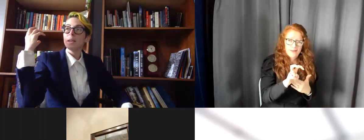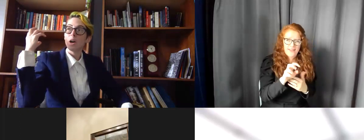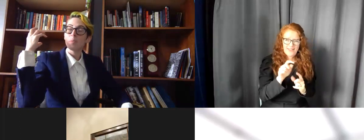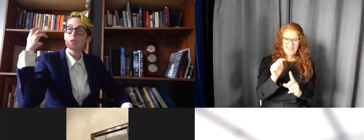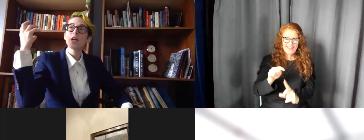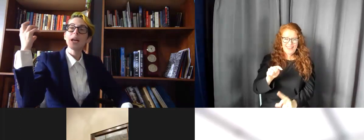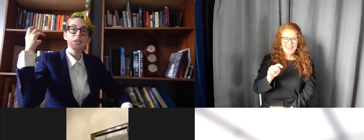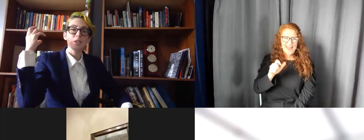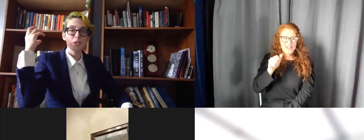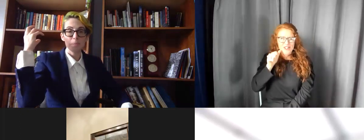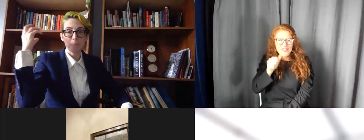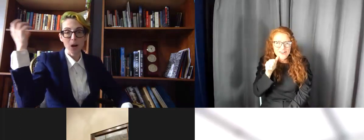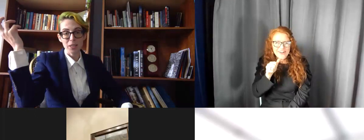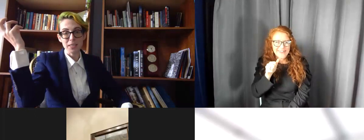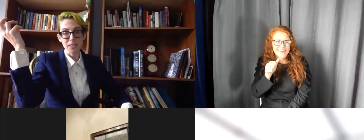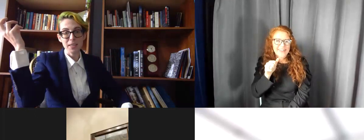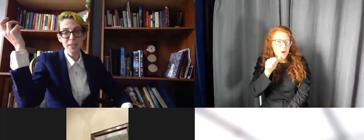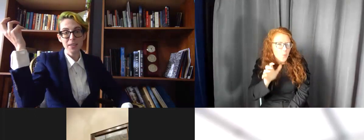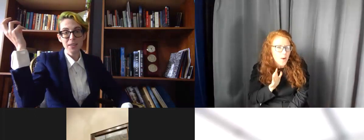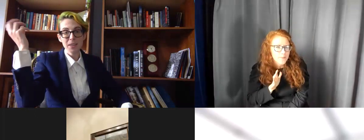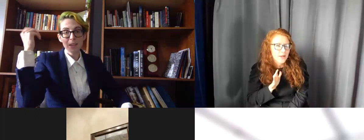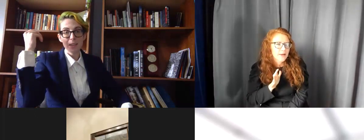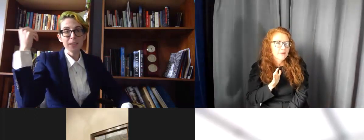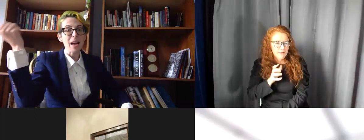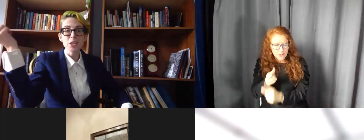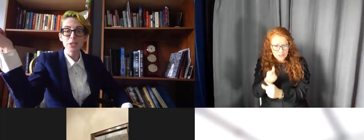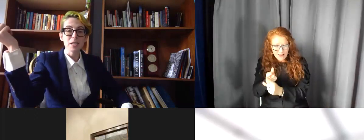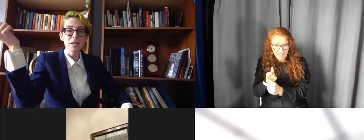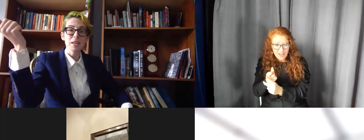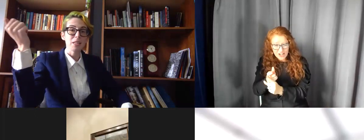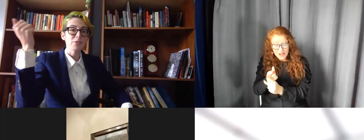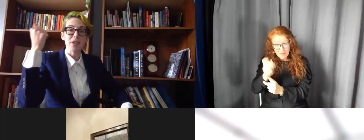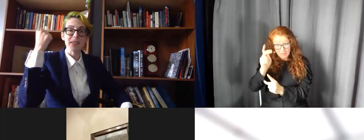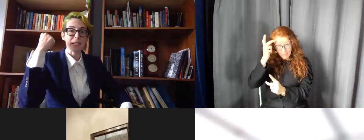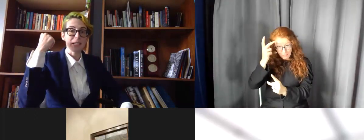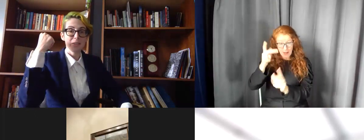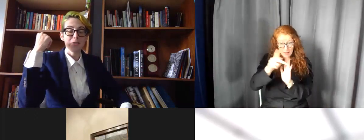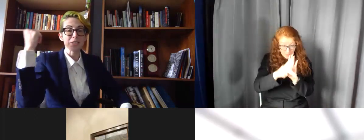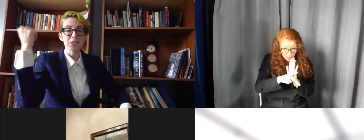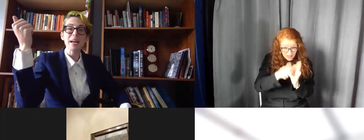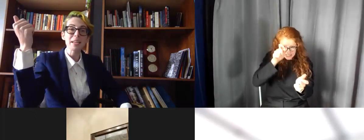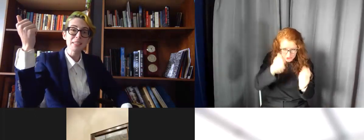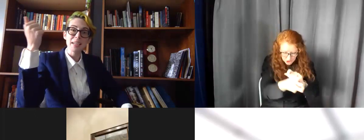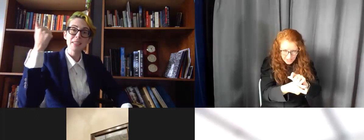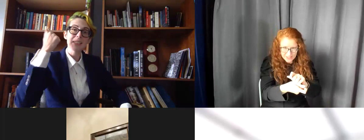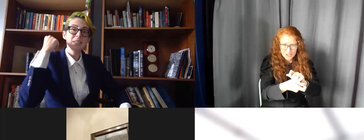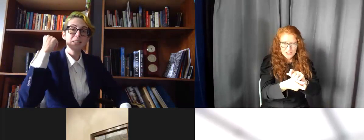Farrah Garland: help change policy nationally, as far as like physical access